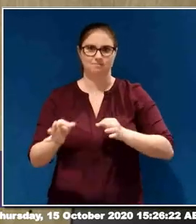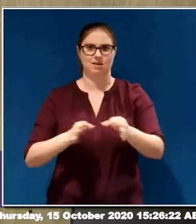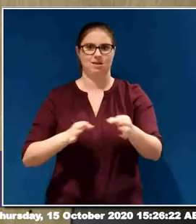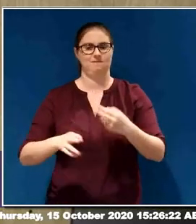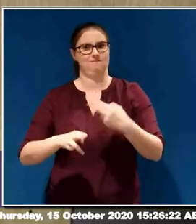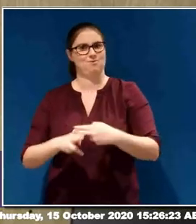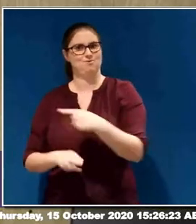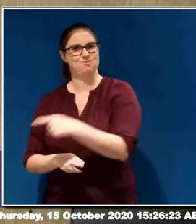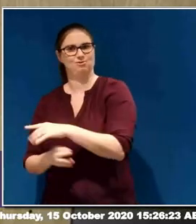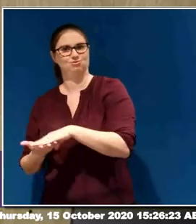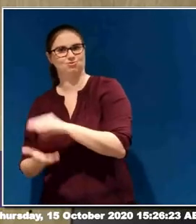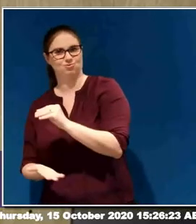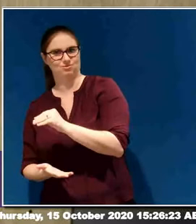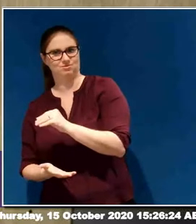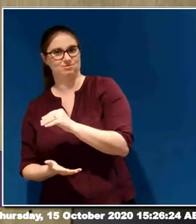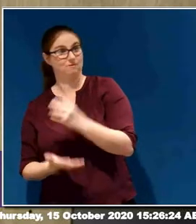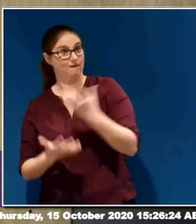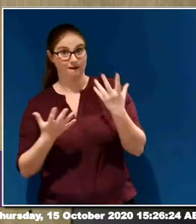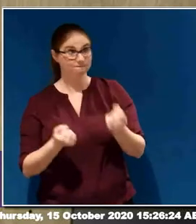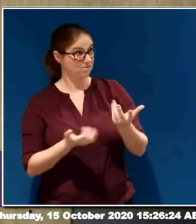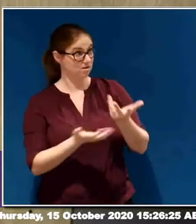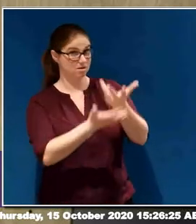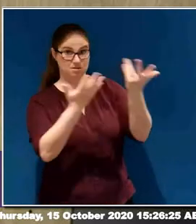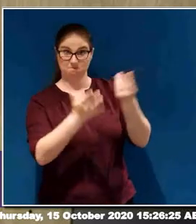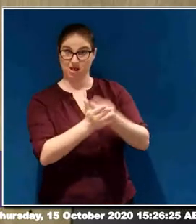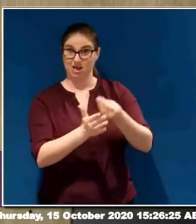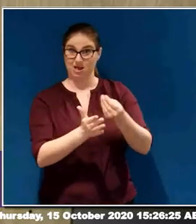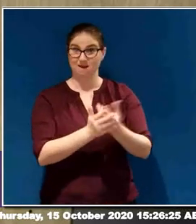don't necessarily know that.